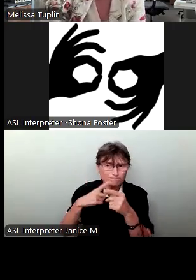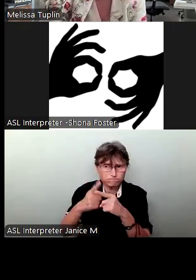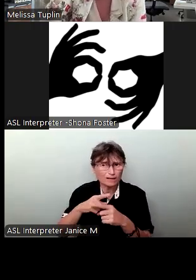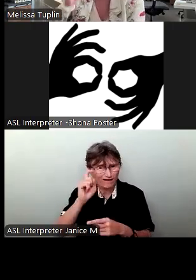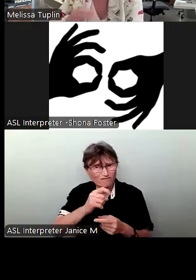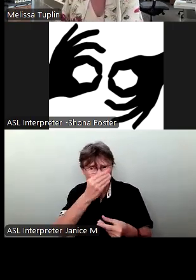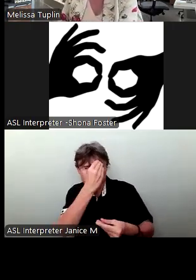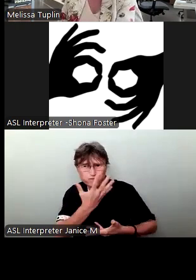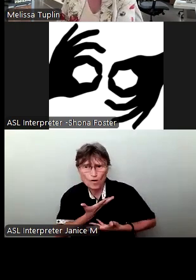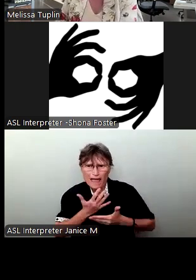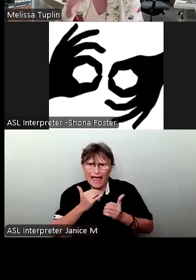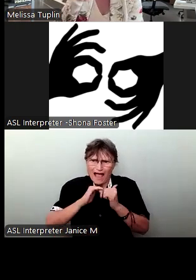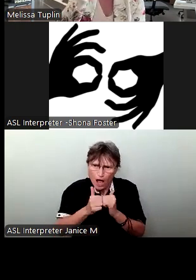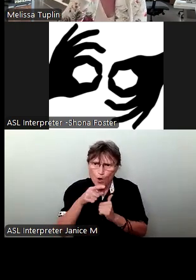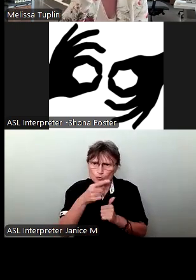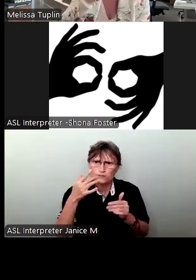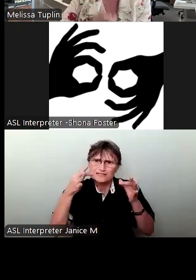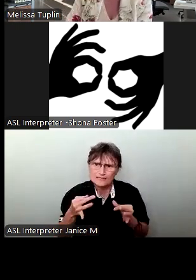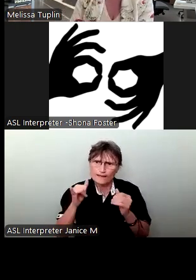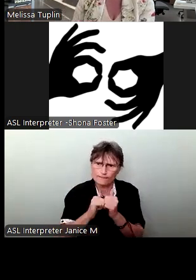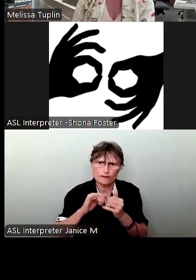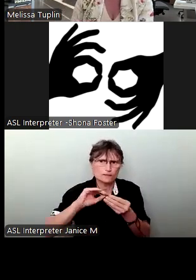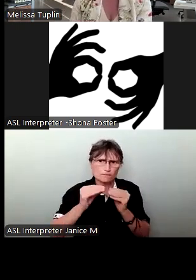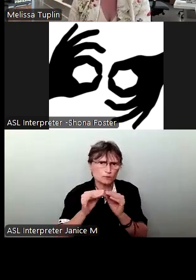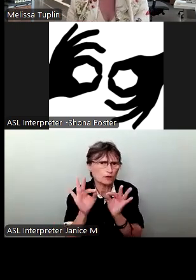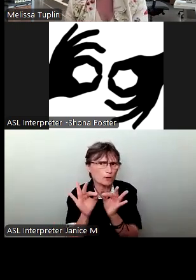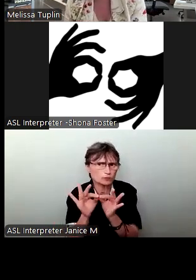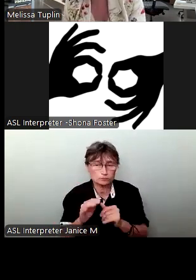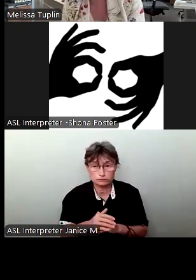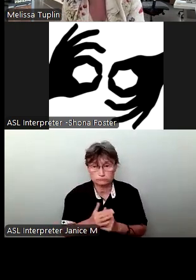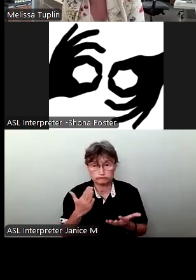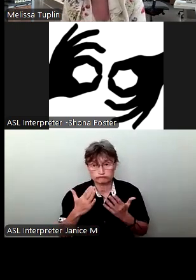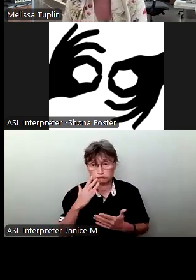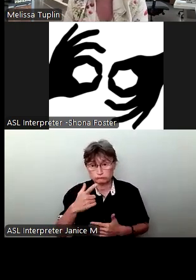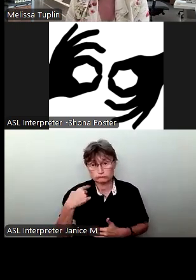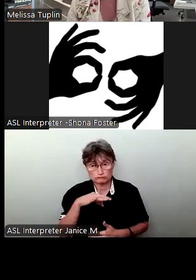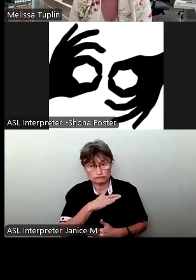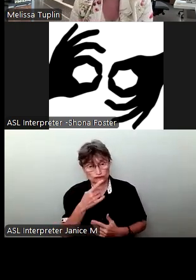amount. Assessors and staff will be considering whether your request is reasonable, and that it